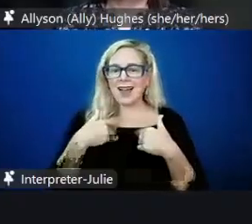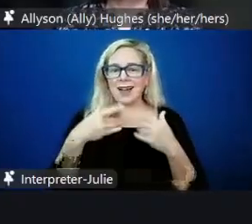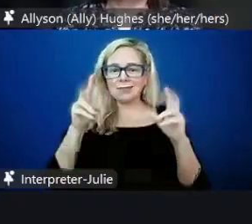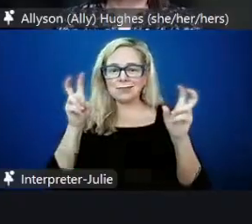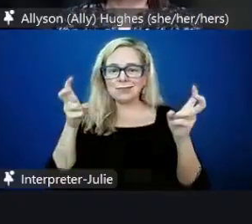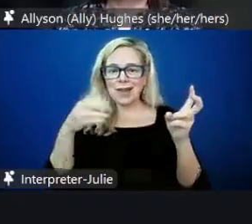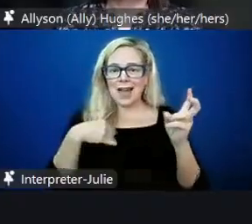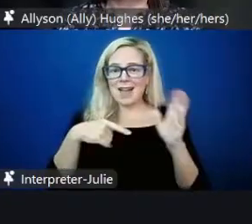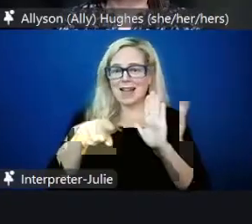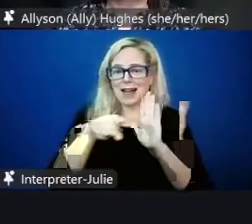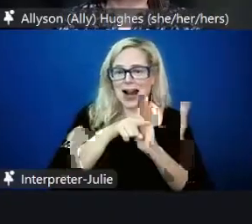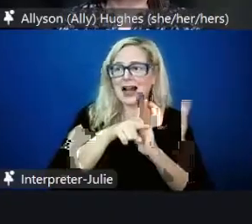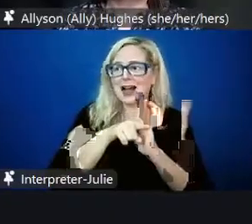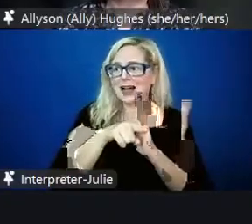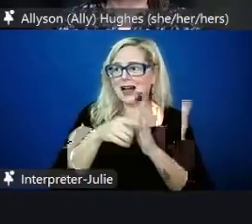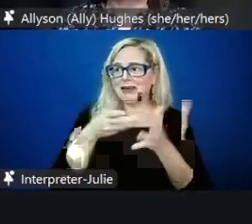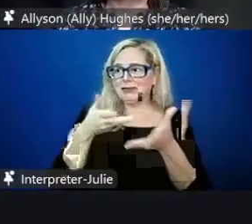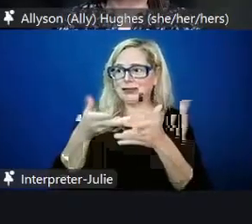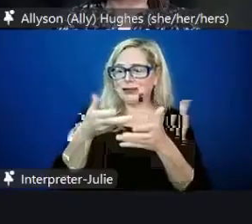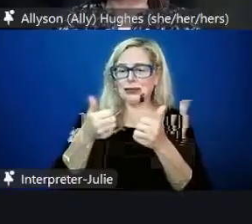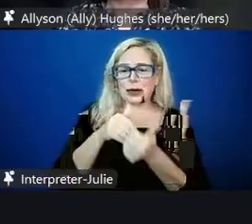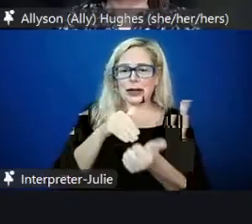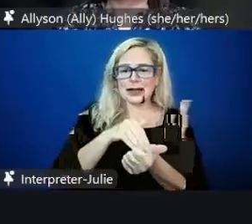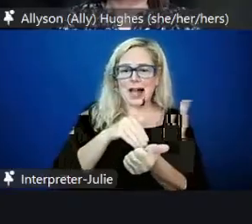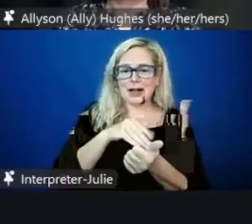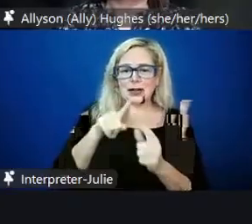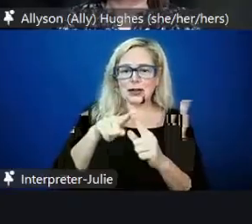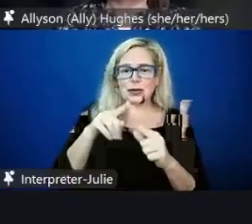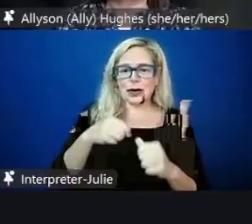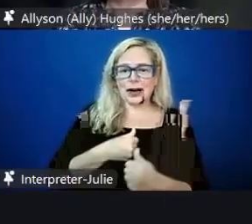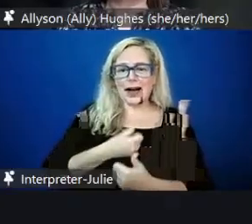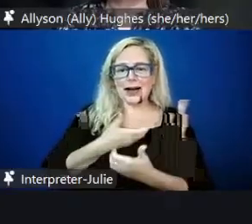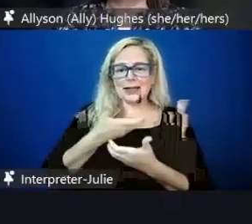And the last major result is that dignified gender affirming and gender and